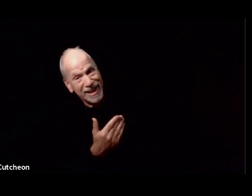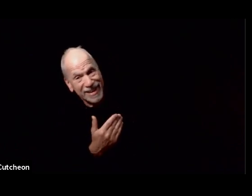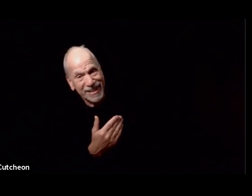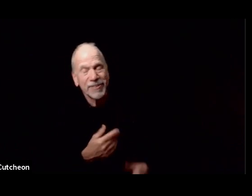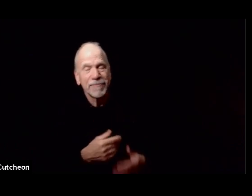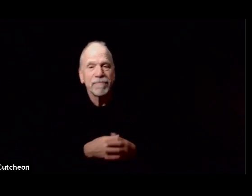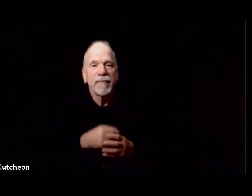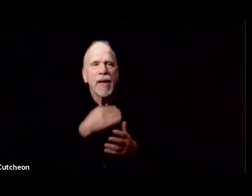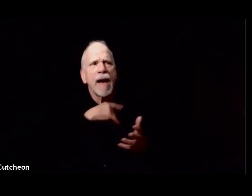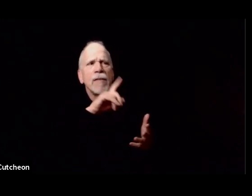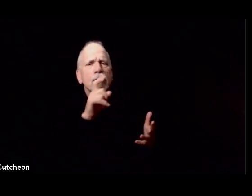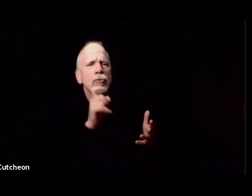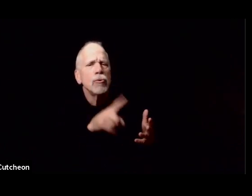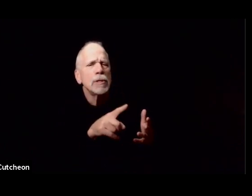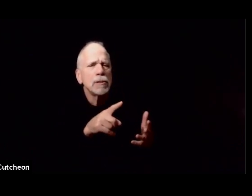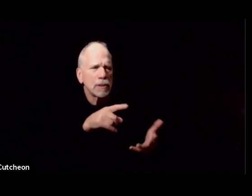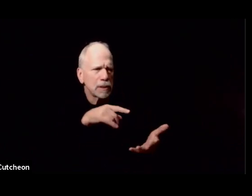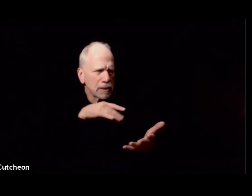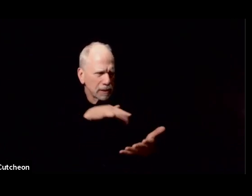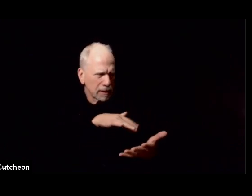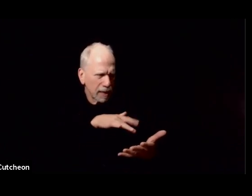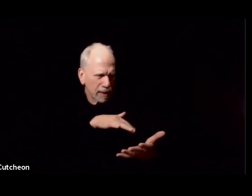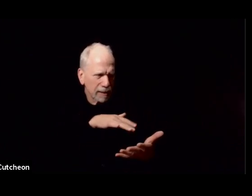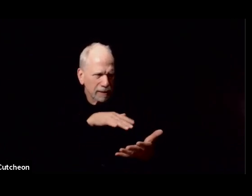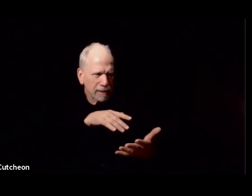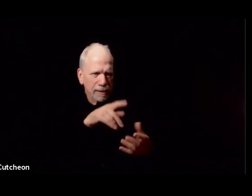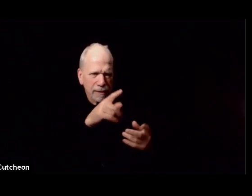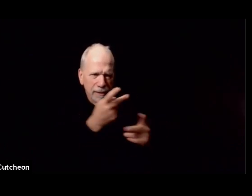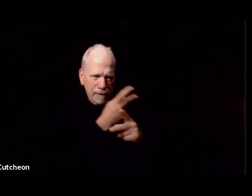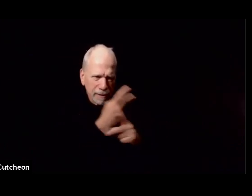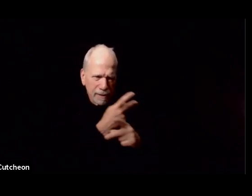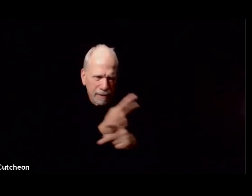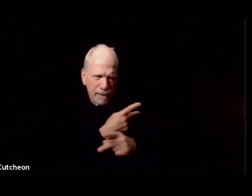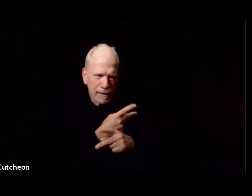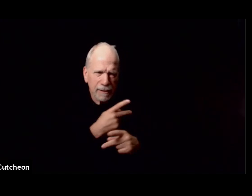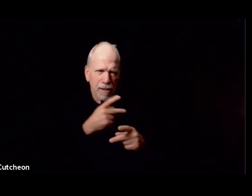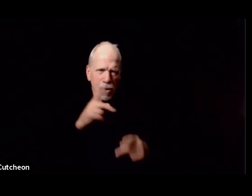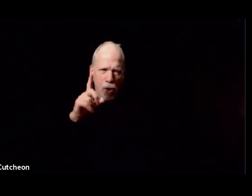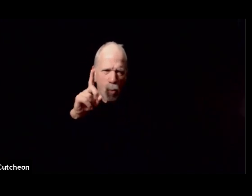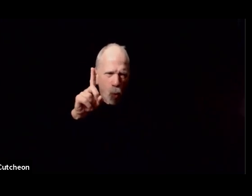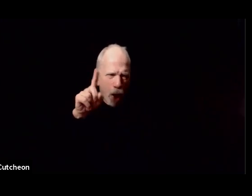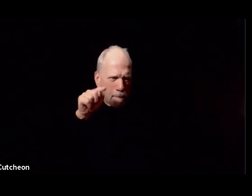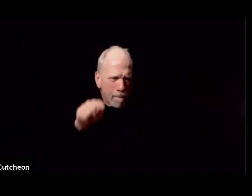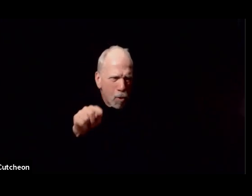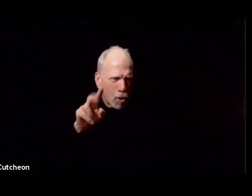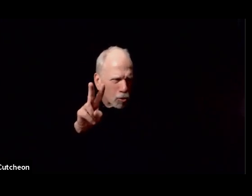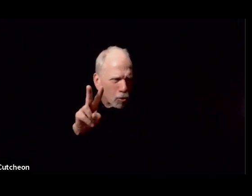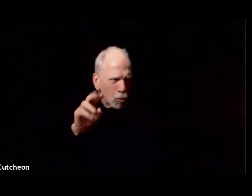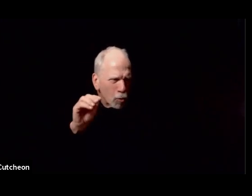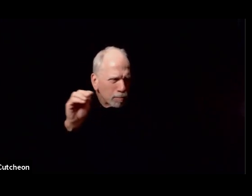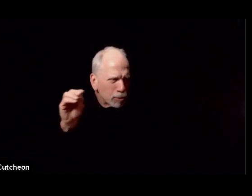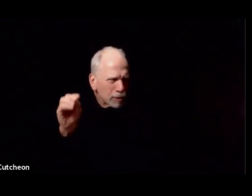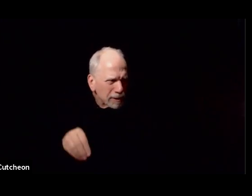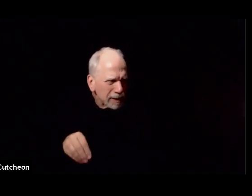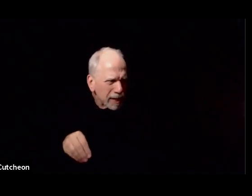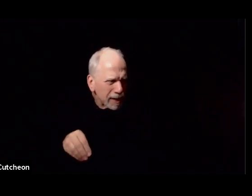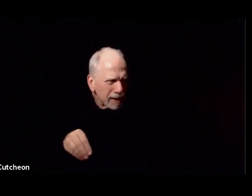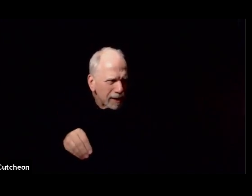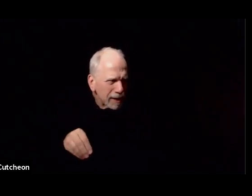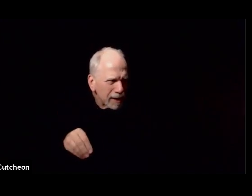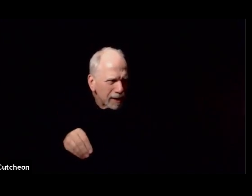understood right the the number was 1.2 percent can you tell me is that the what